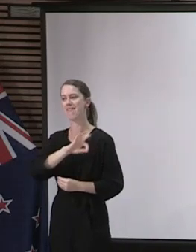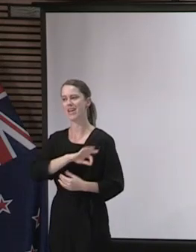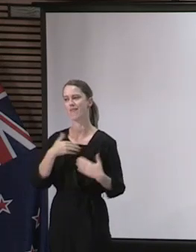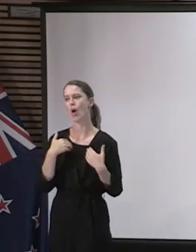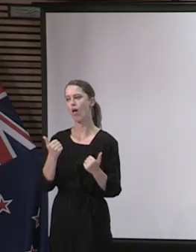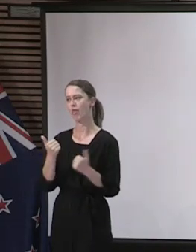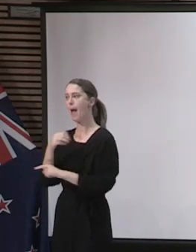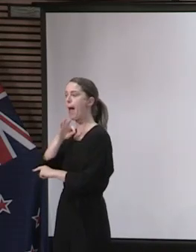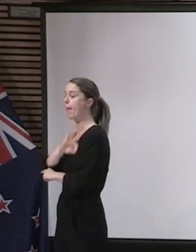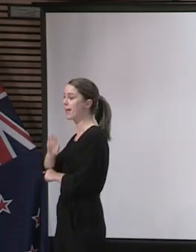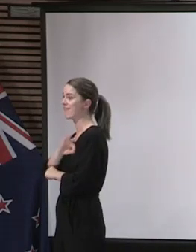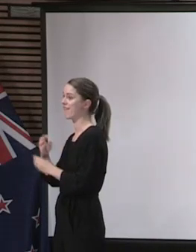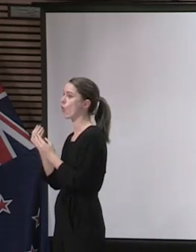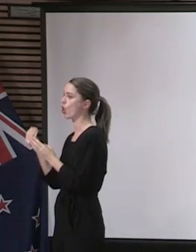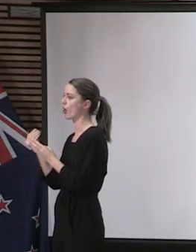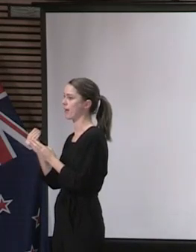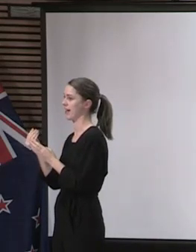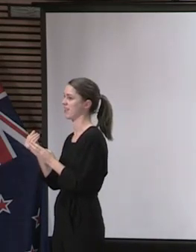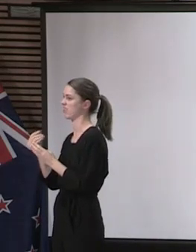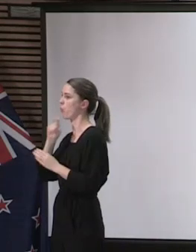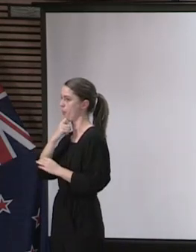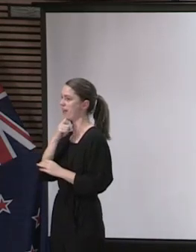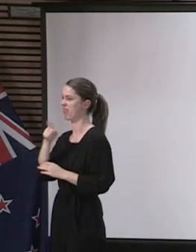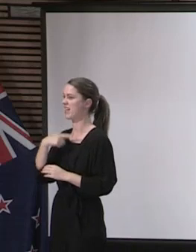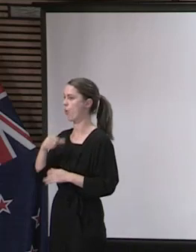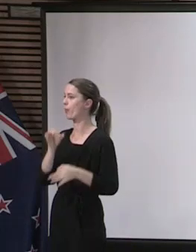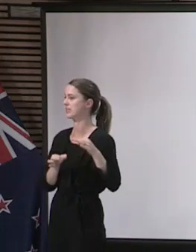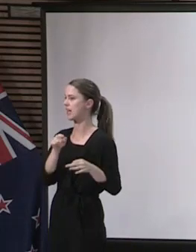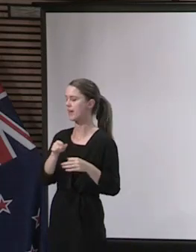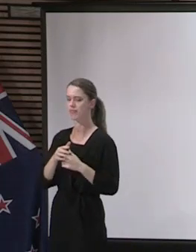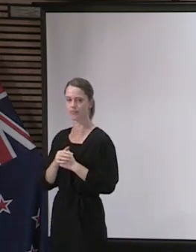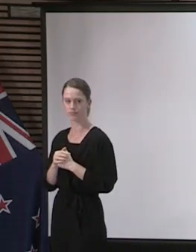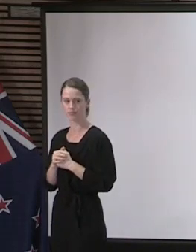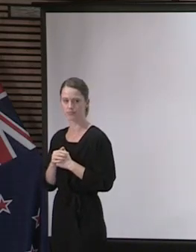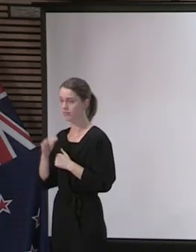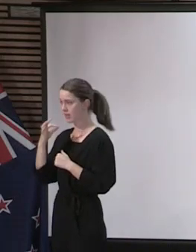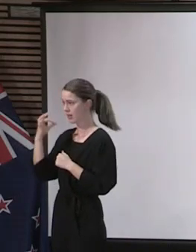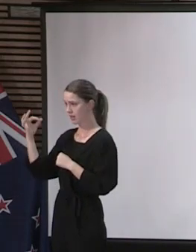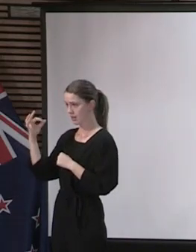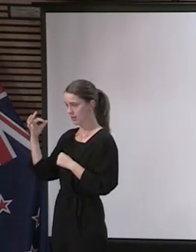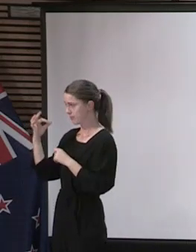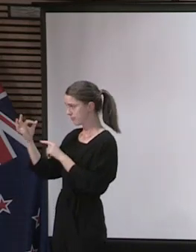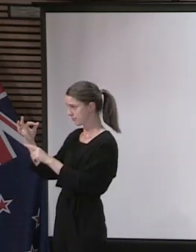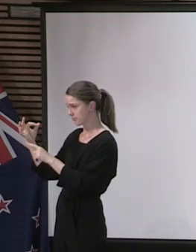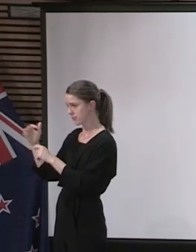huge begins from a health perspective and in the longer-term an economic perspective if we don't have